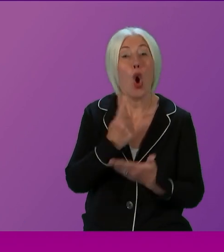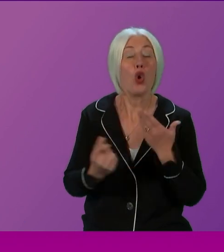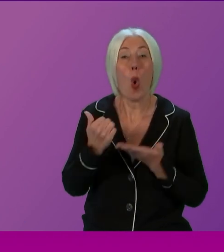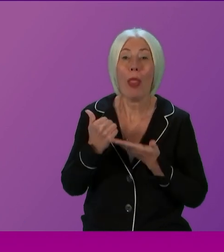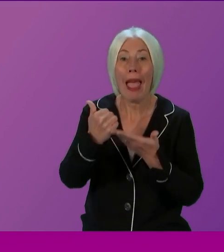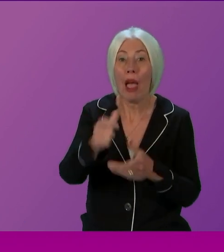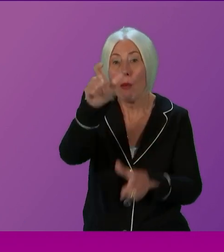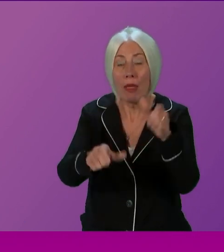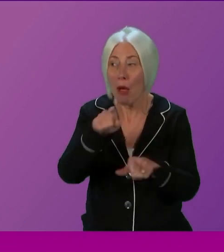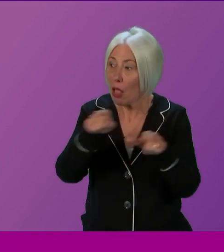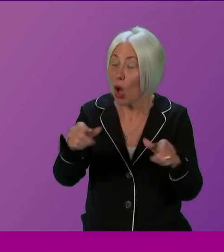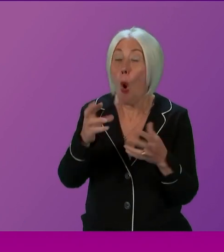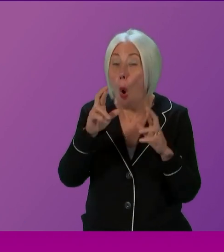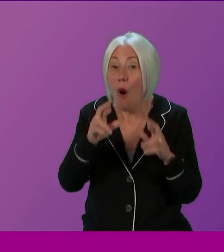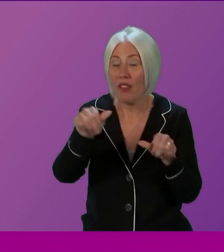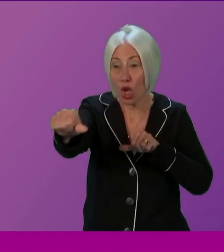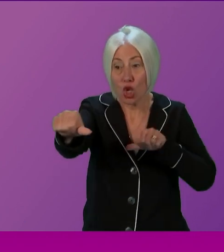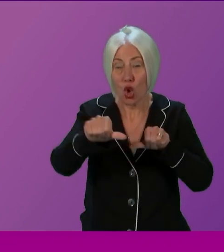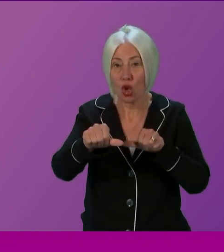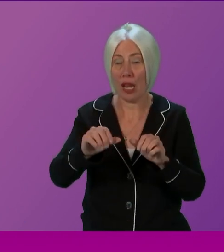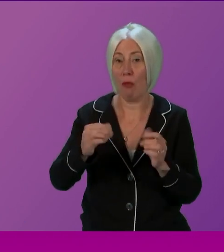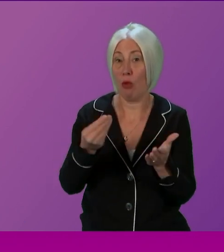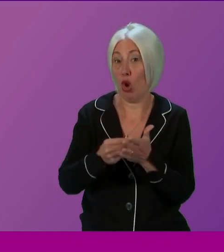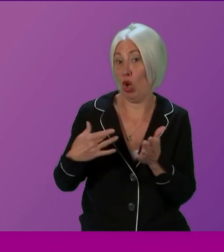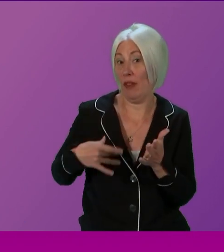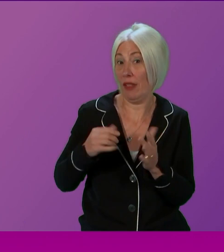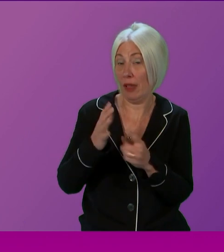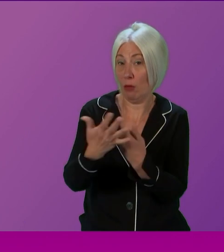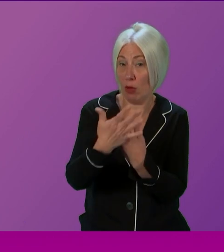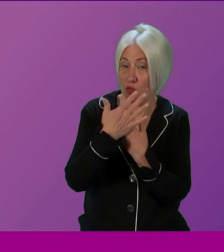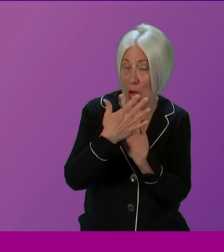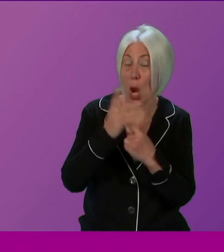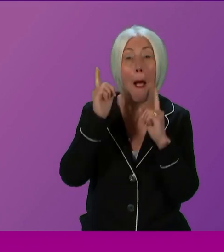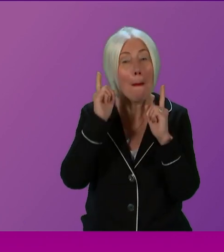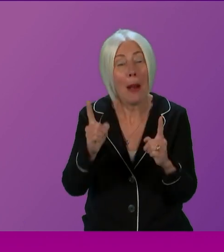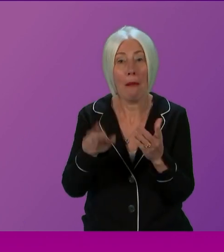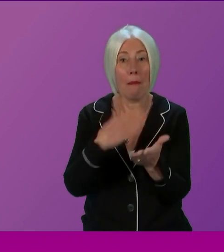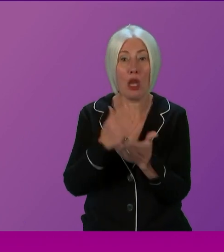what we all hope are short-term cost of living pressures, but in insulating and improving